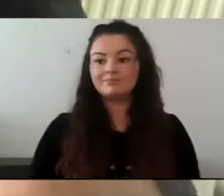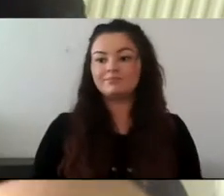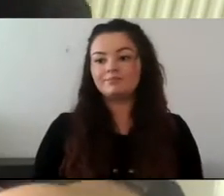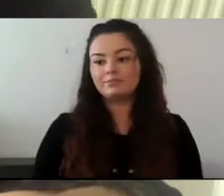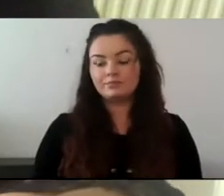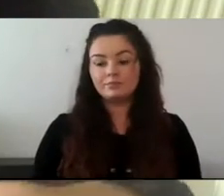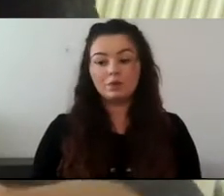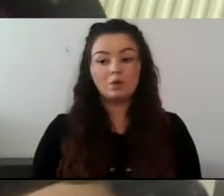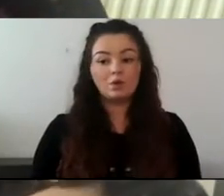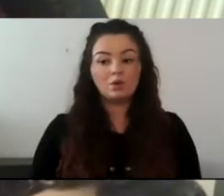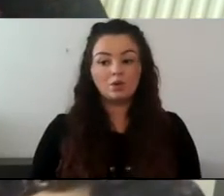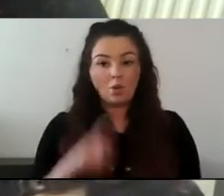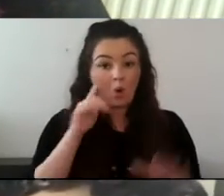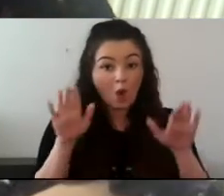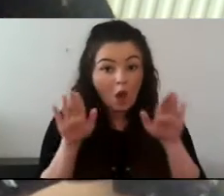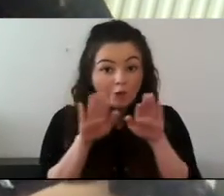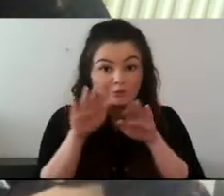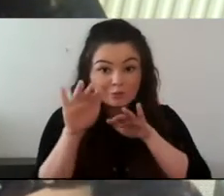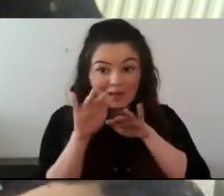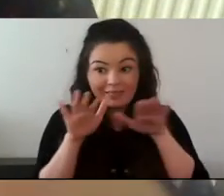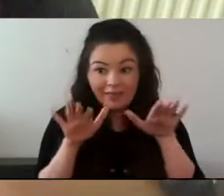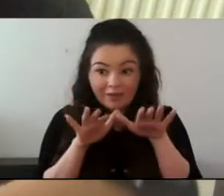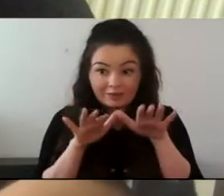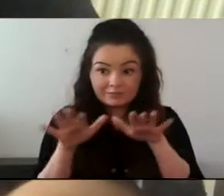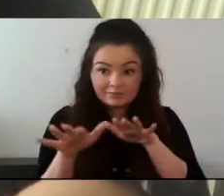or they could be close together like this